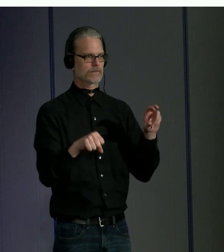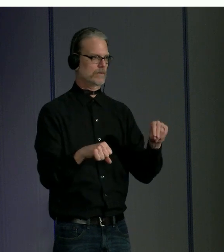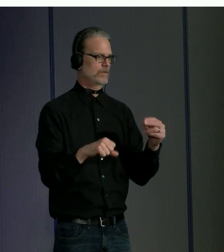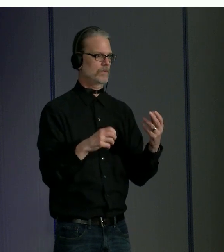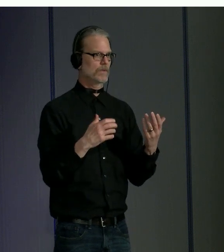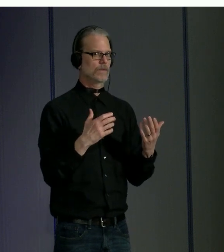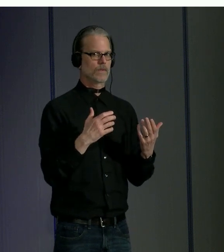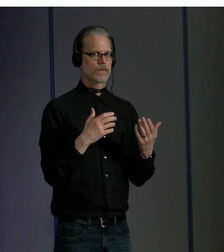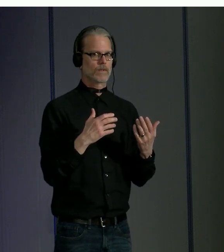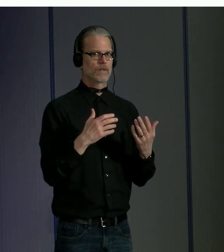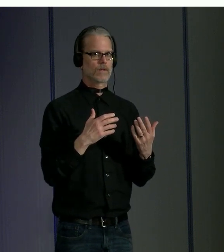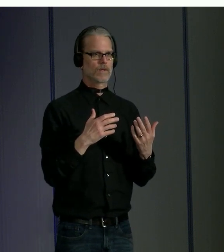at the platform native level?